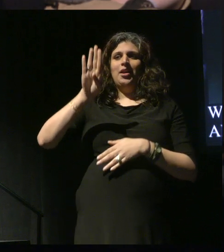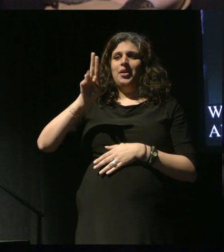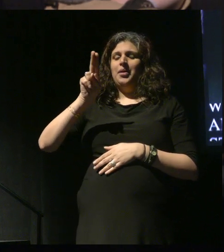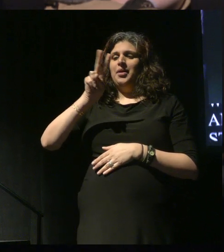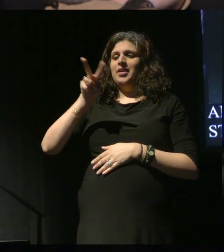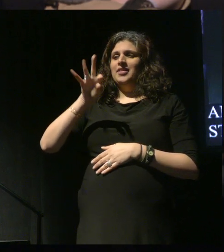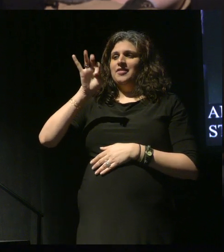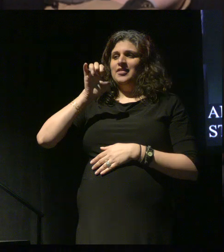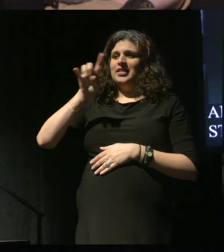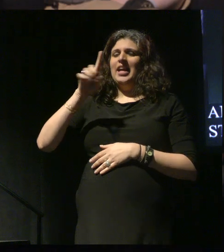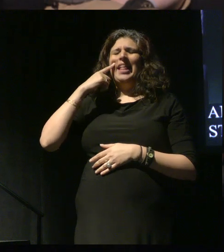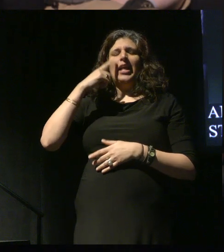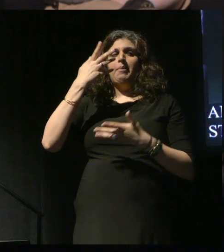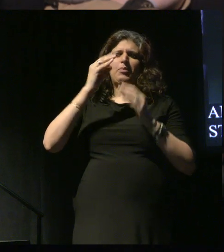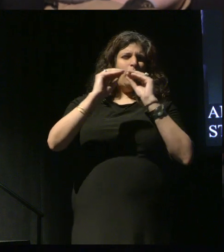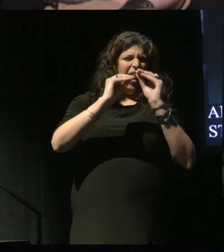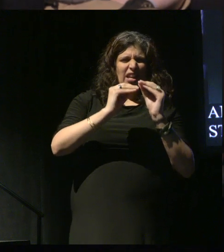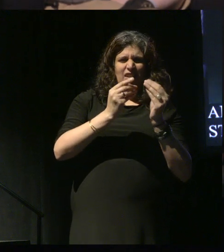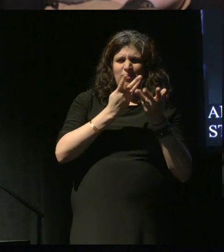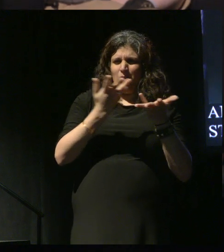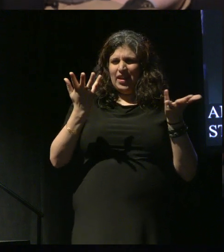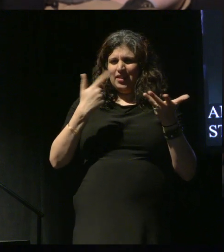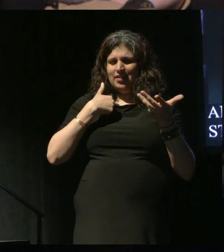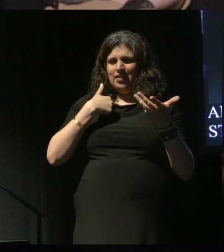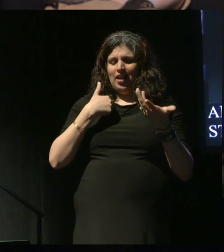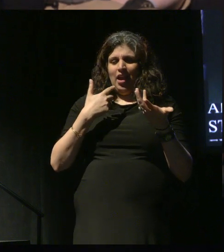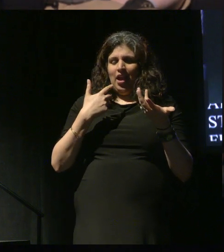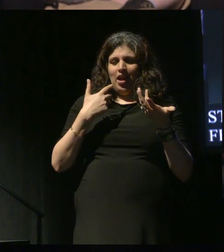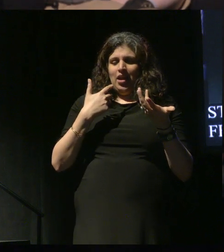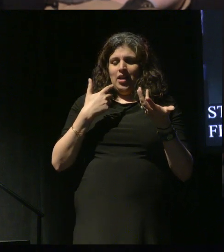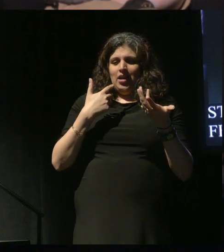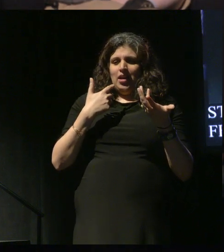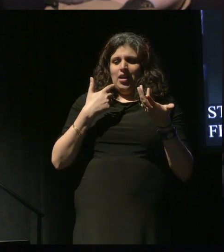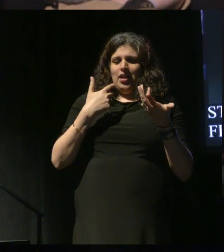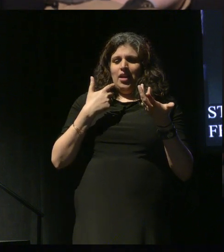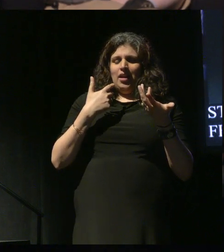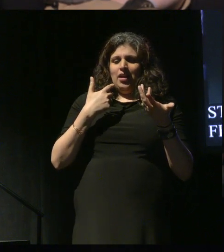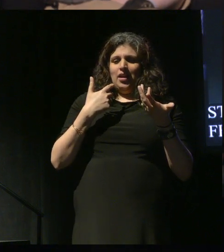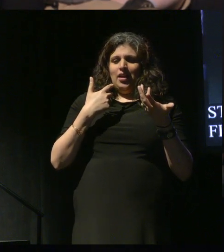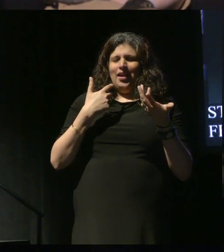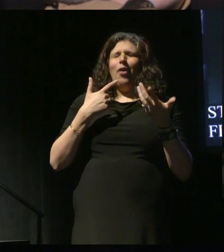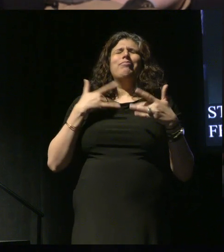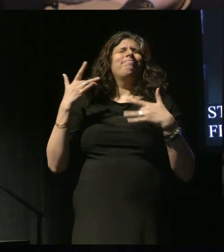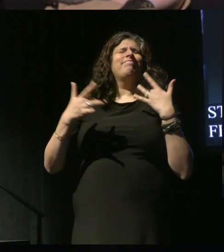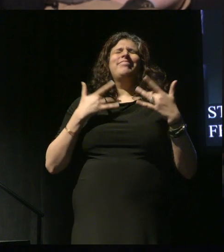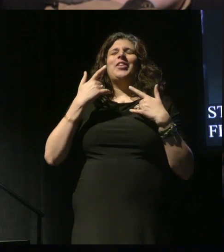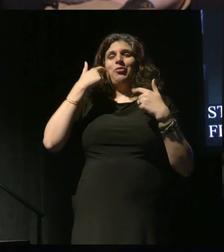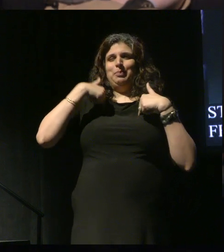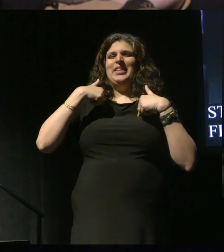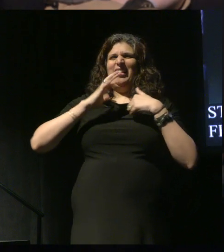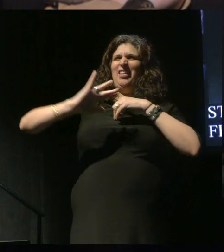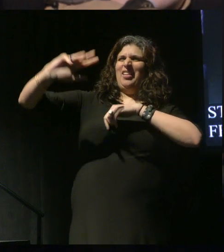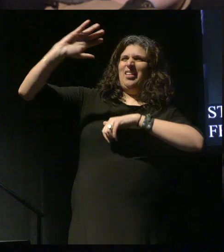I think you might've edited a couple pieces I did. Yep. And there was like, so much excitement for me in that time, right?